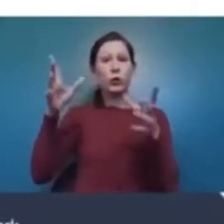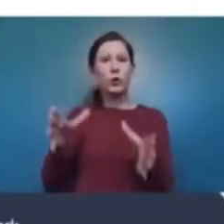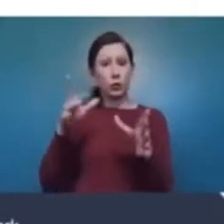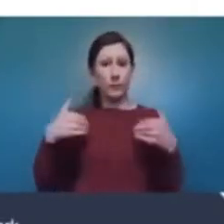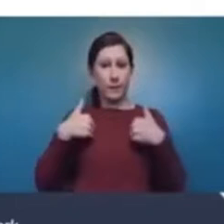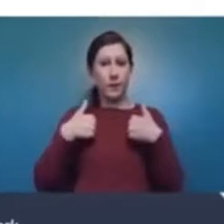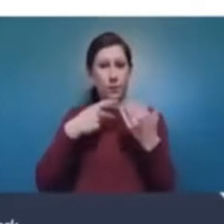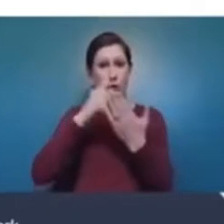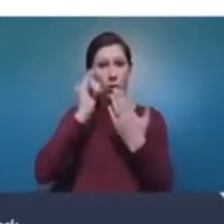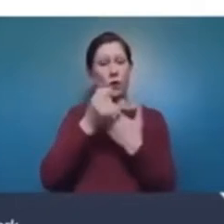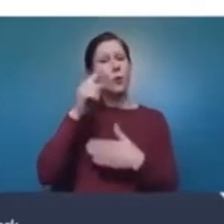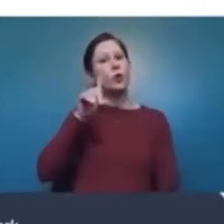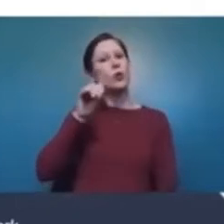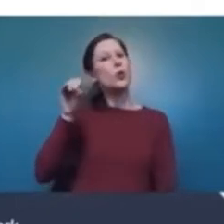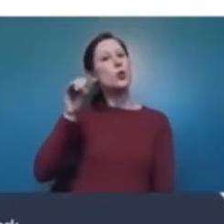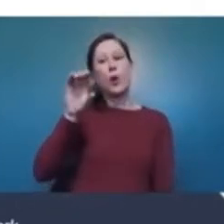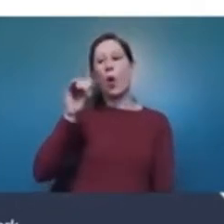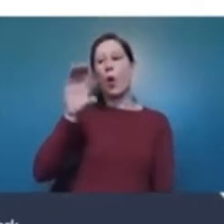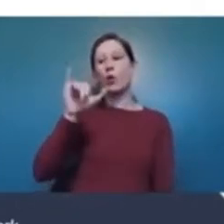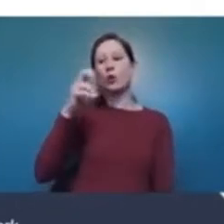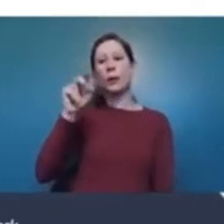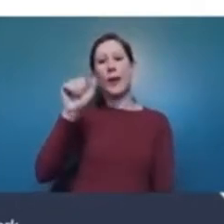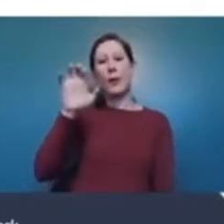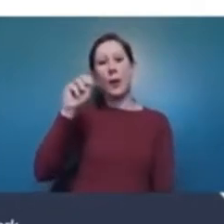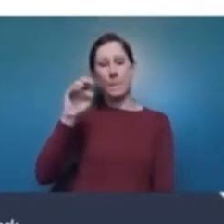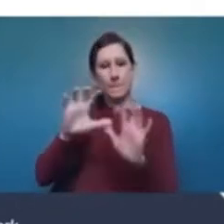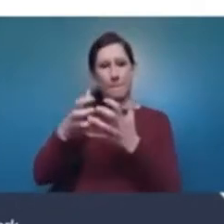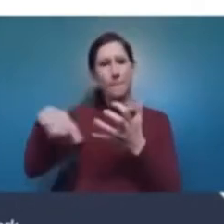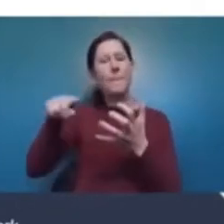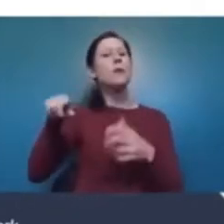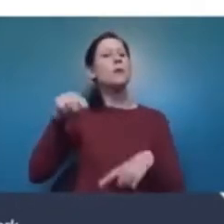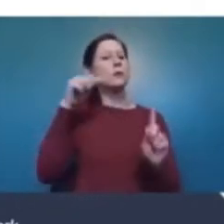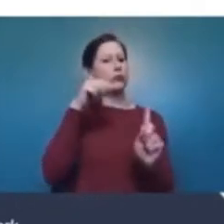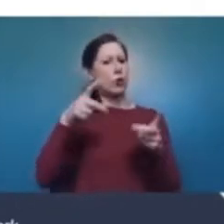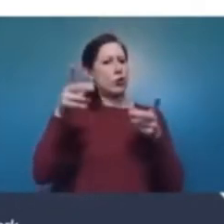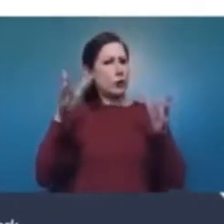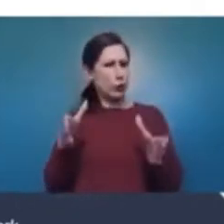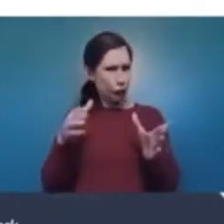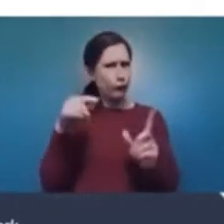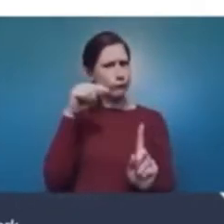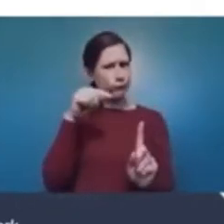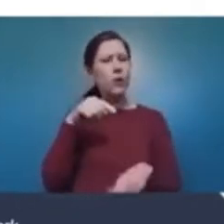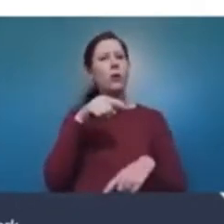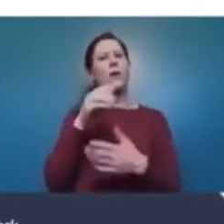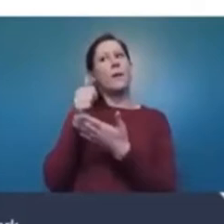Animal Projects for the zoOceanarium Group. As Director of Animal Projects for zoOceanarium group, Erin helps